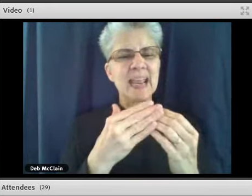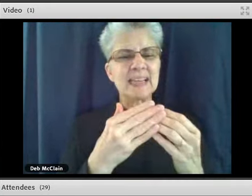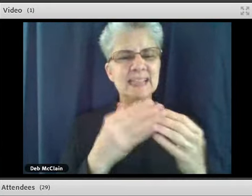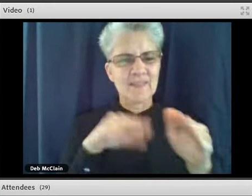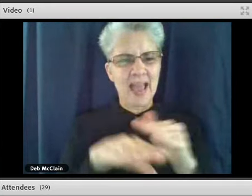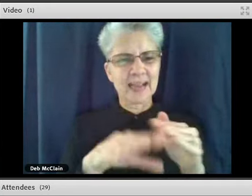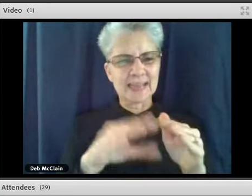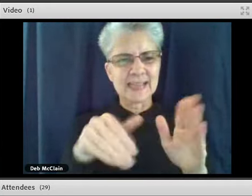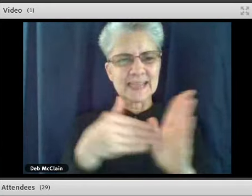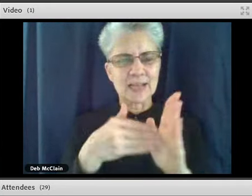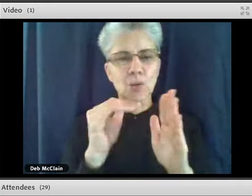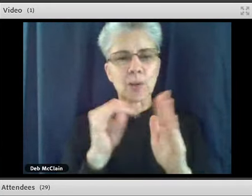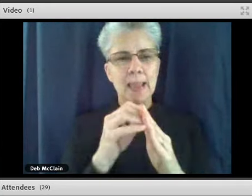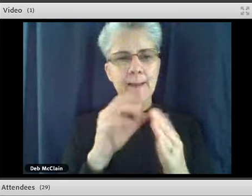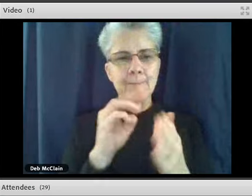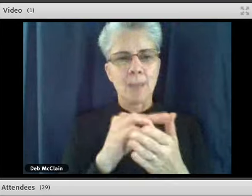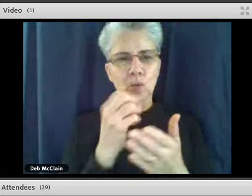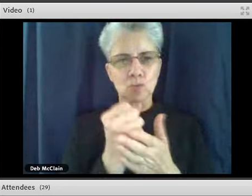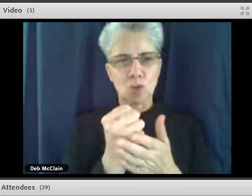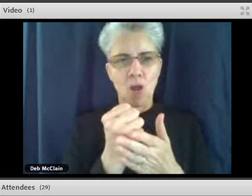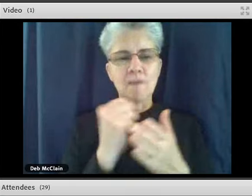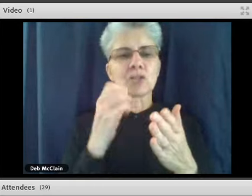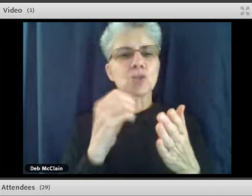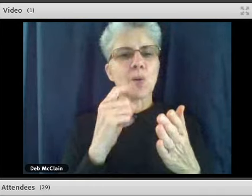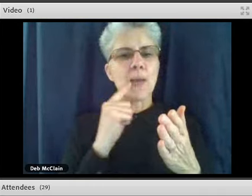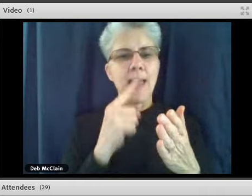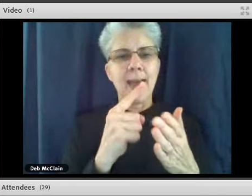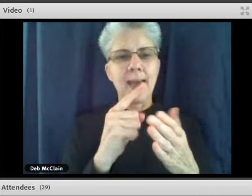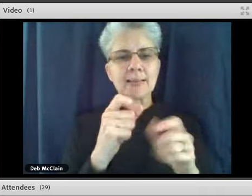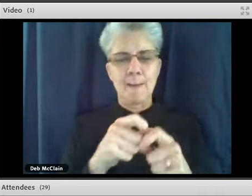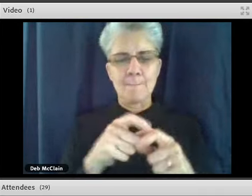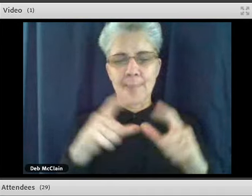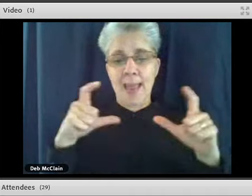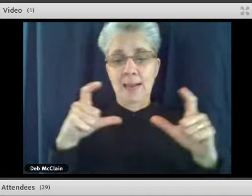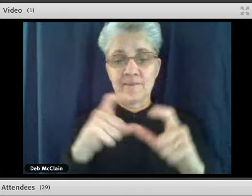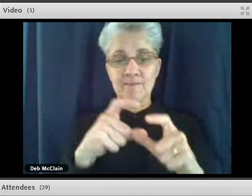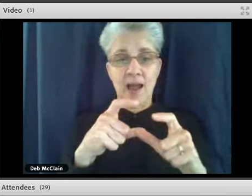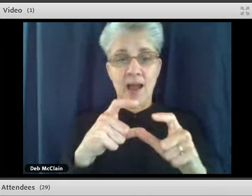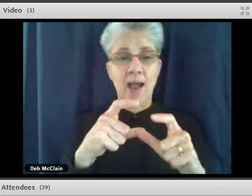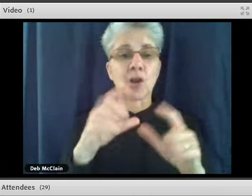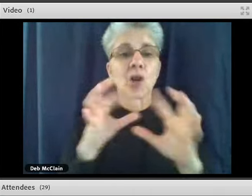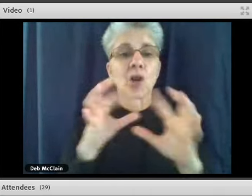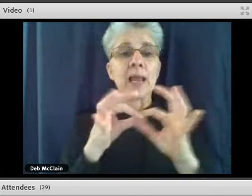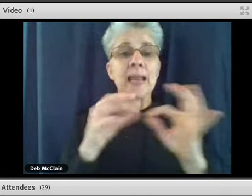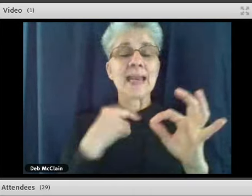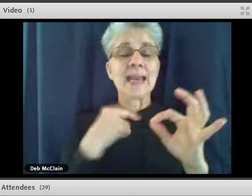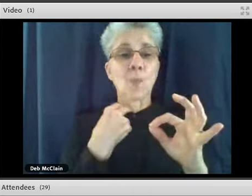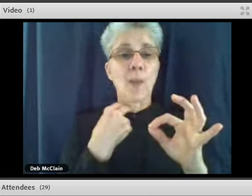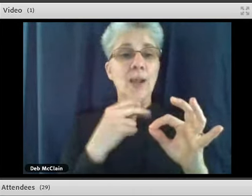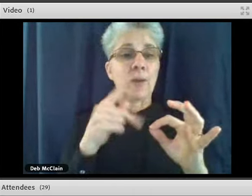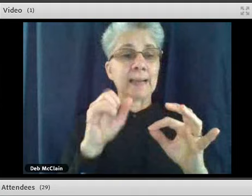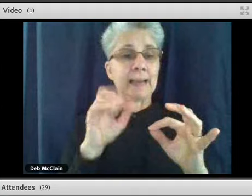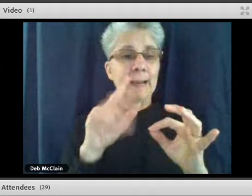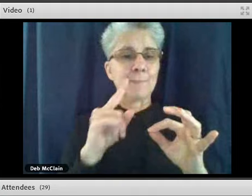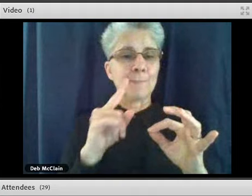is that there's an ease of access center in Microsoft. And it's got a magnifier, a narrator, an on-screen keyboard.